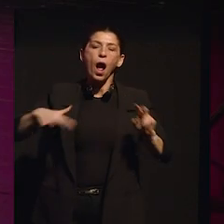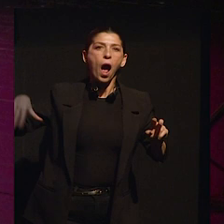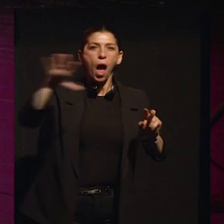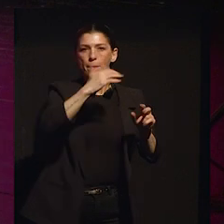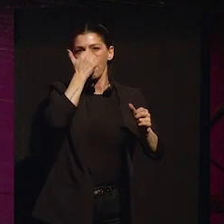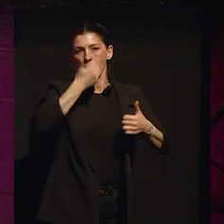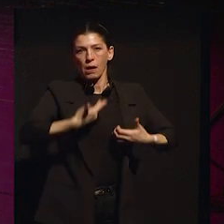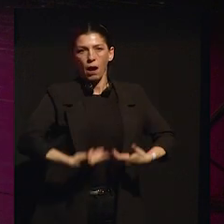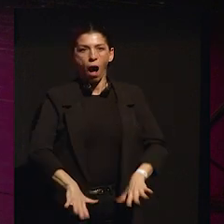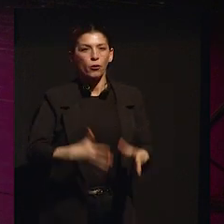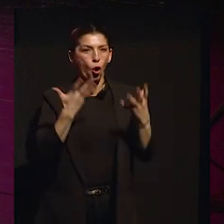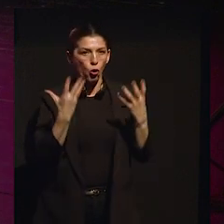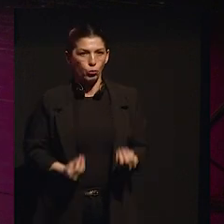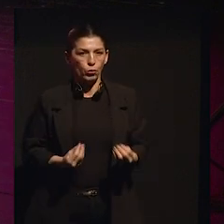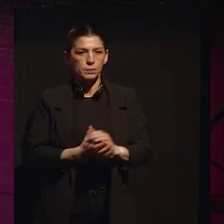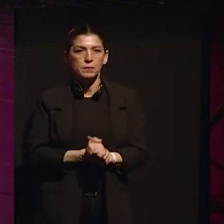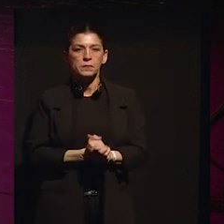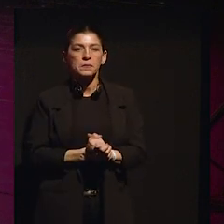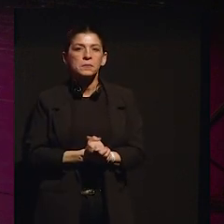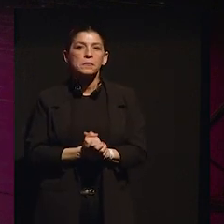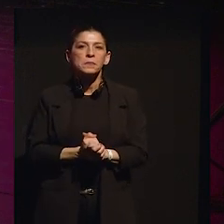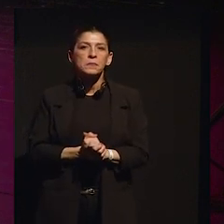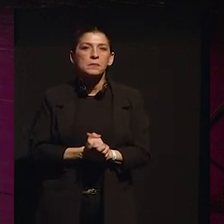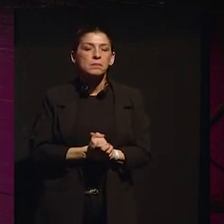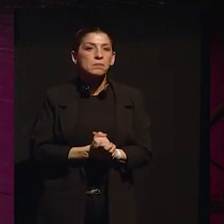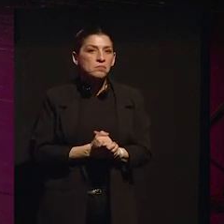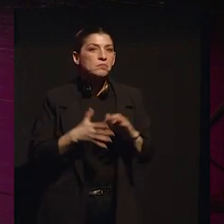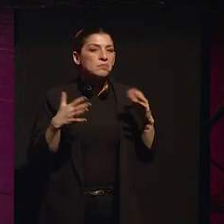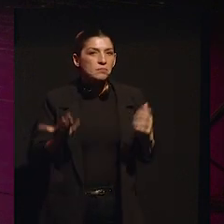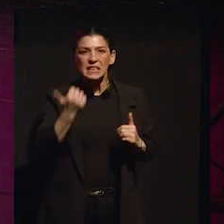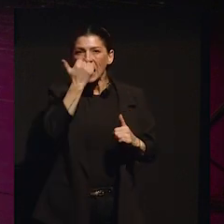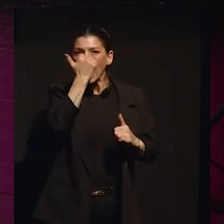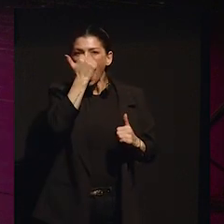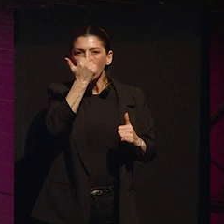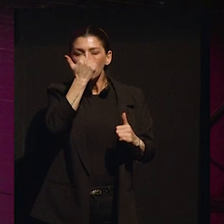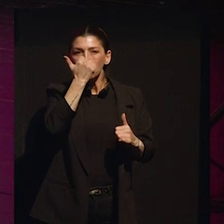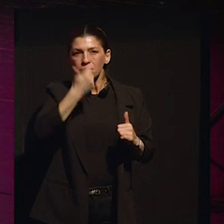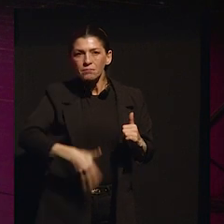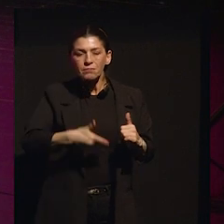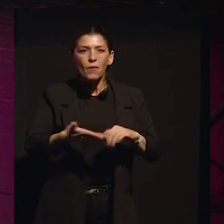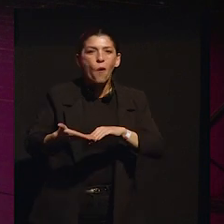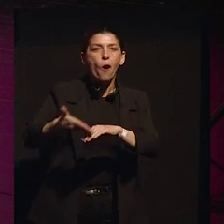They have periods with the moon. At full moon, they all have periods. Imagine that. Their menstrual period is at the same time.